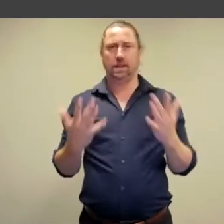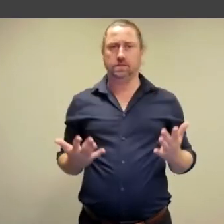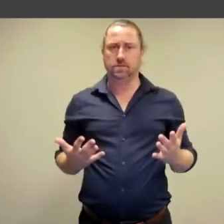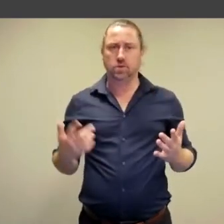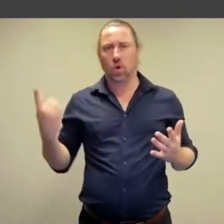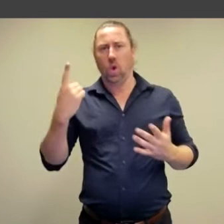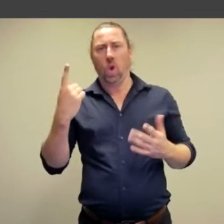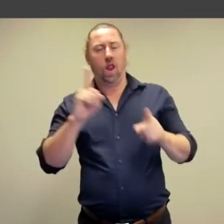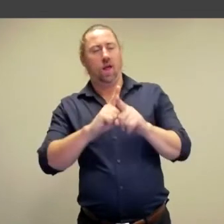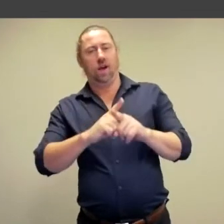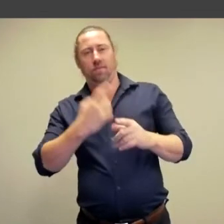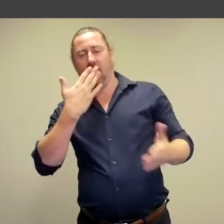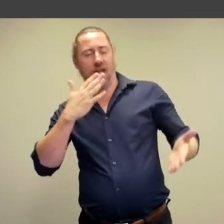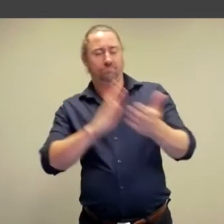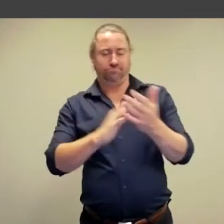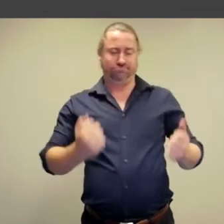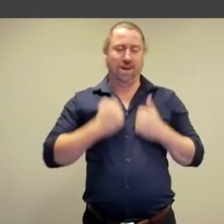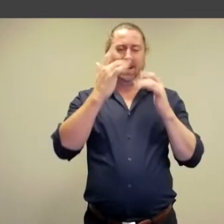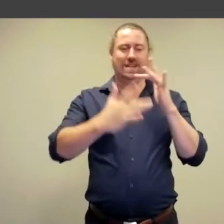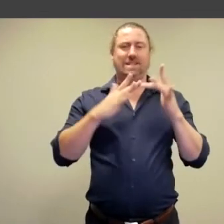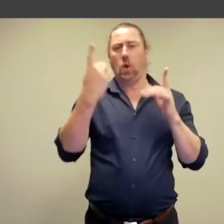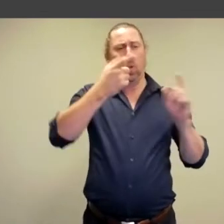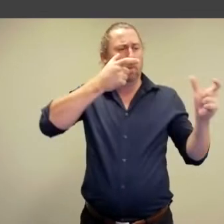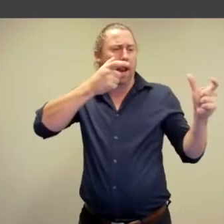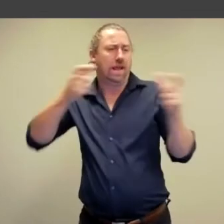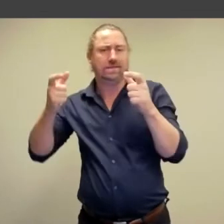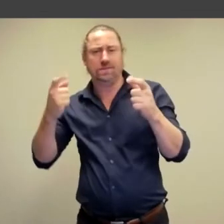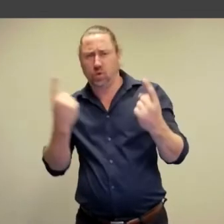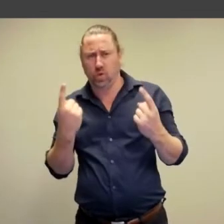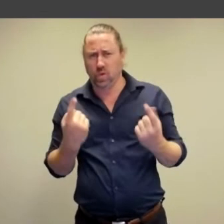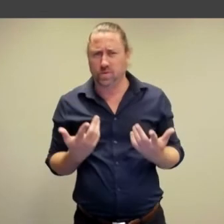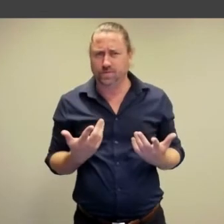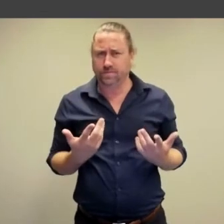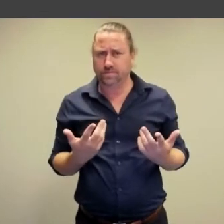it? Who polices it for themselves and how do